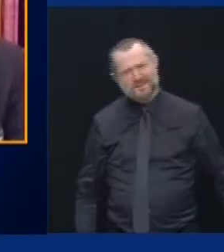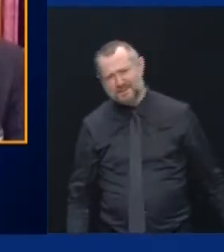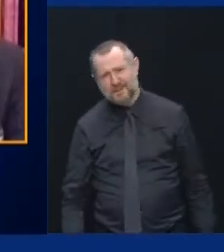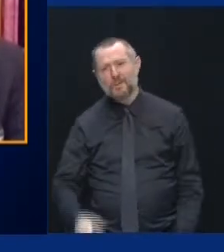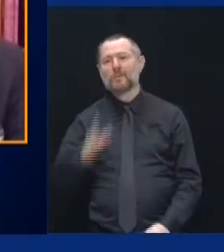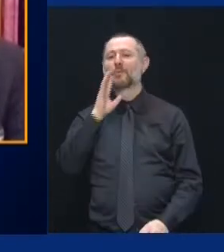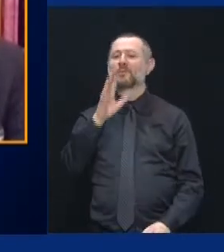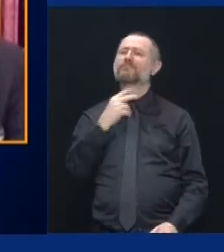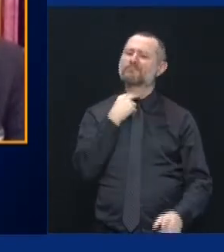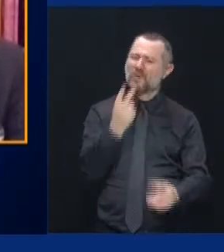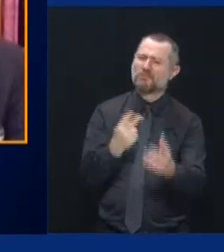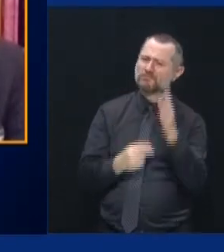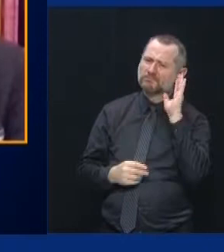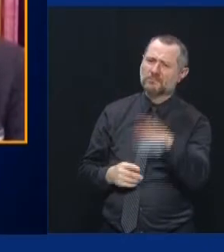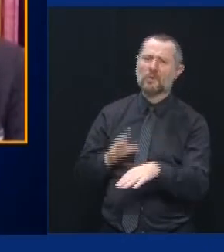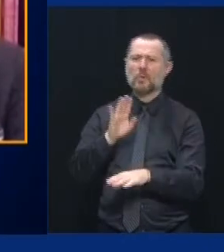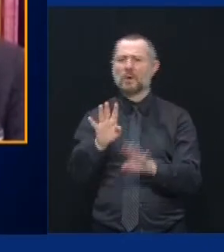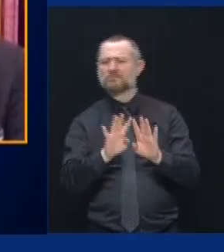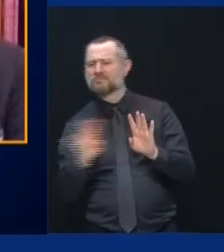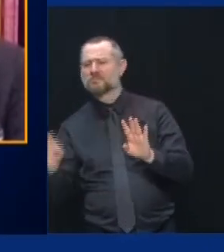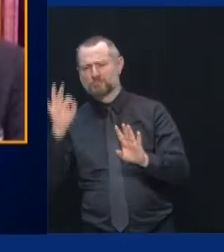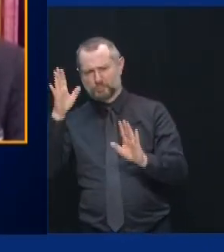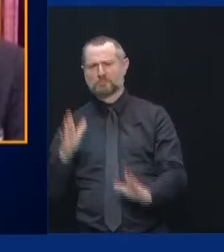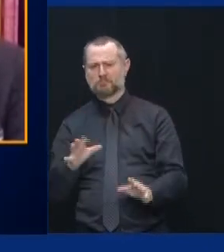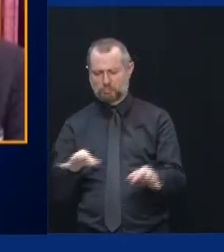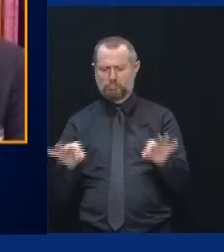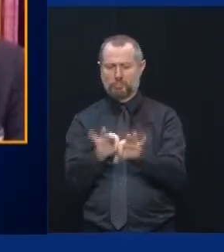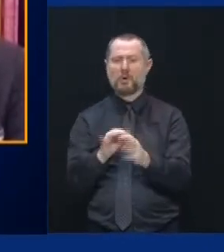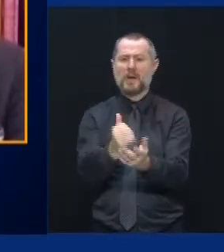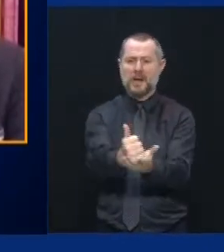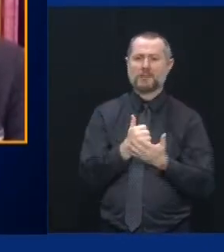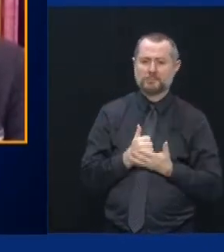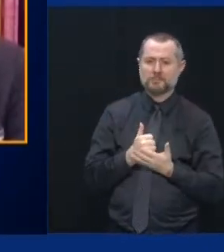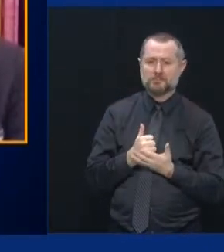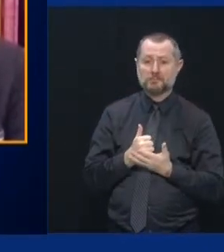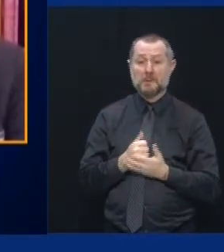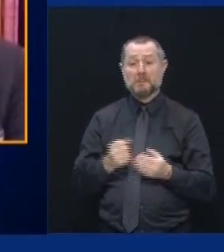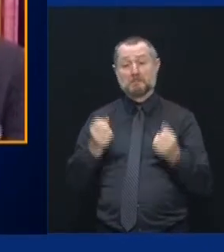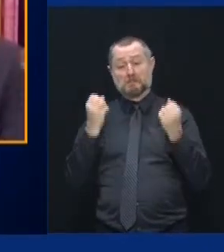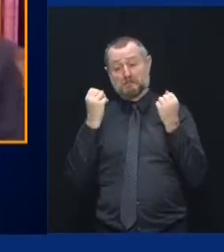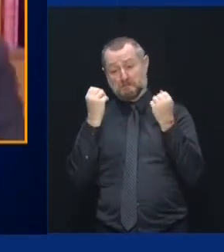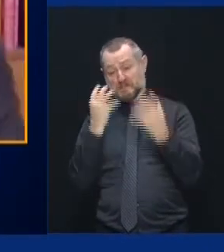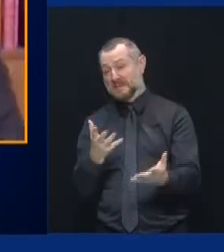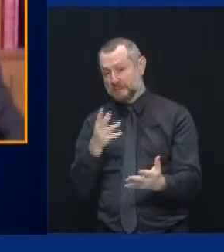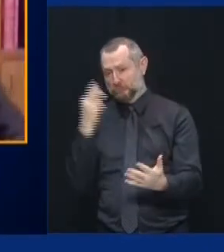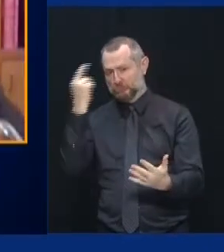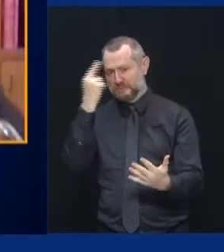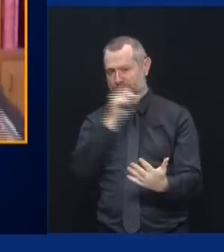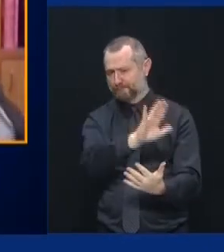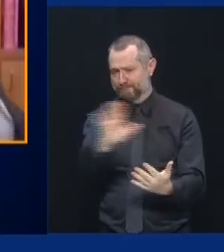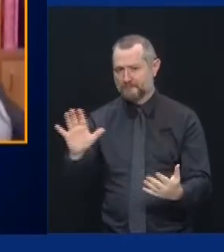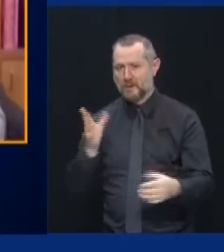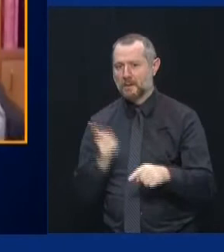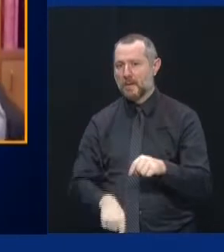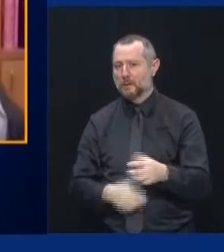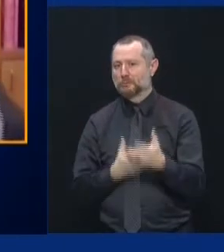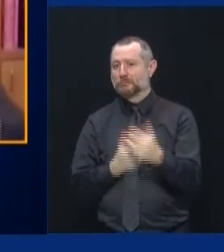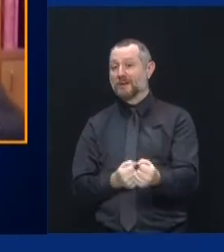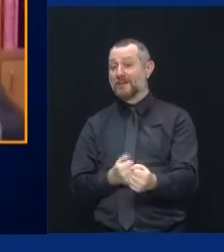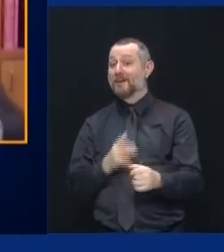BEEN FAIR WITH THEM. NOW ALL OF A SUDDEN, THEY SHOULD TRUST? SO YOUR VOICE, THE MINISTER'S VOICES ARE VERY IMPORTANT